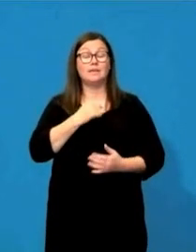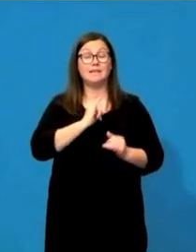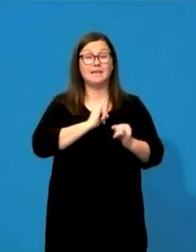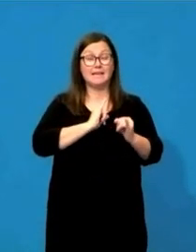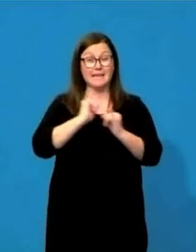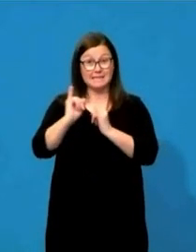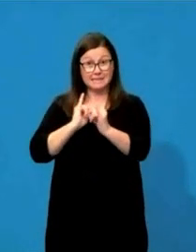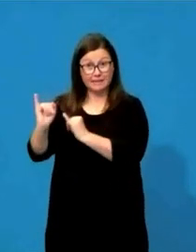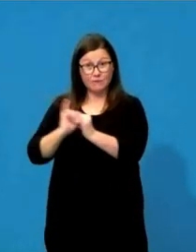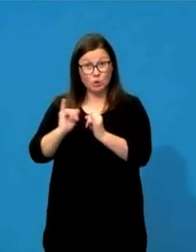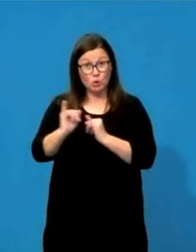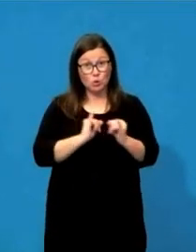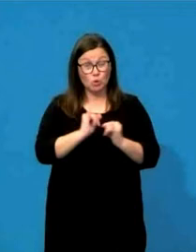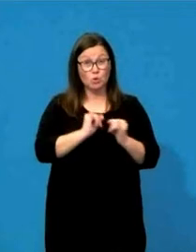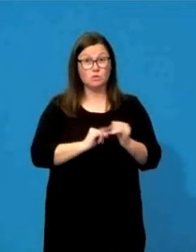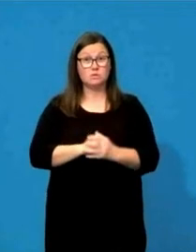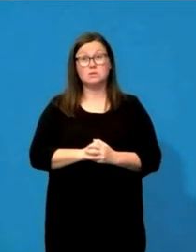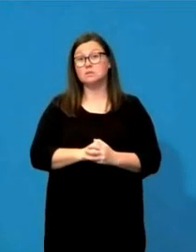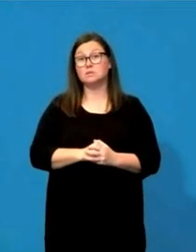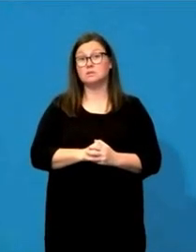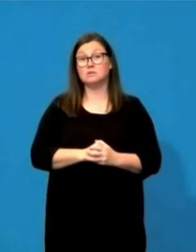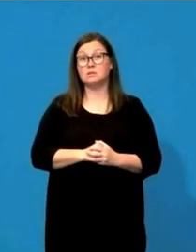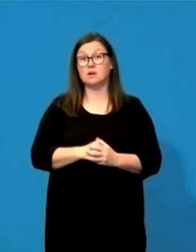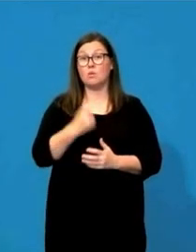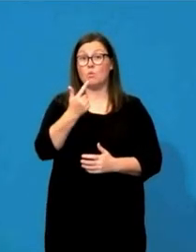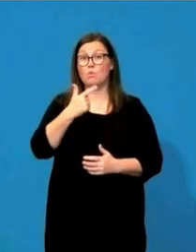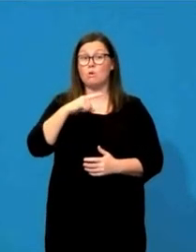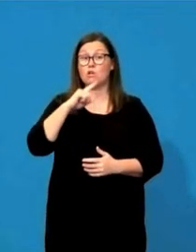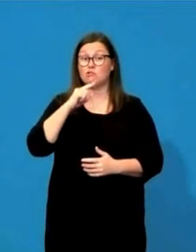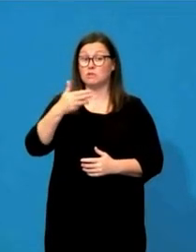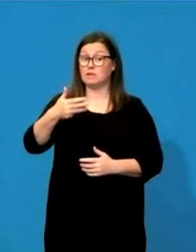which was 194 other people, said that they love living here and they want to live here.